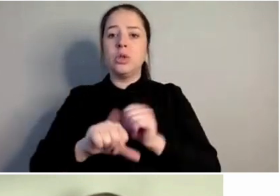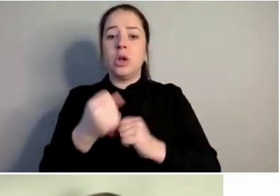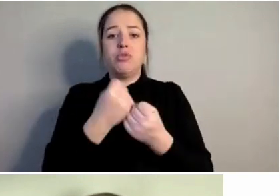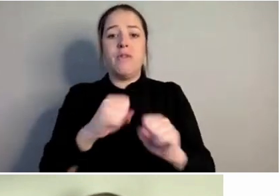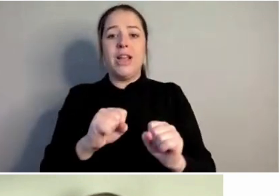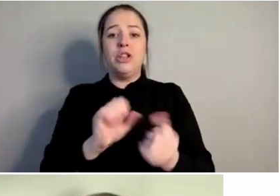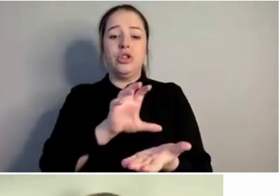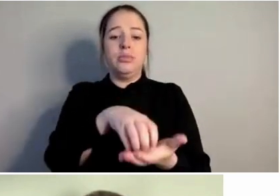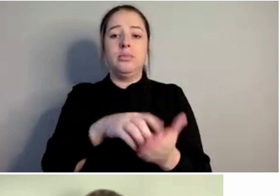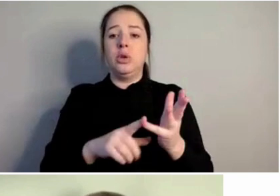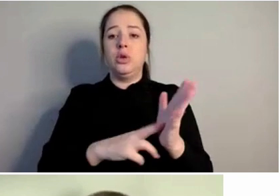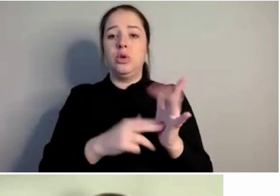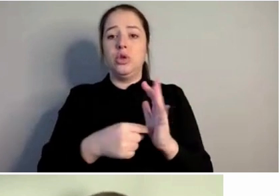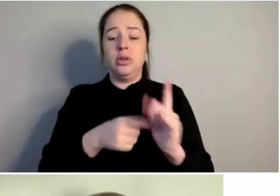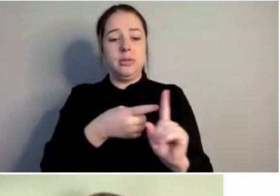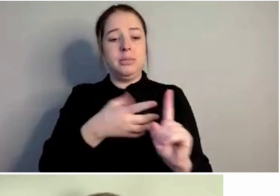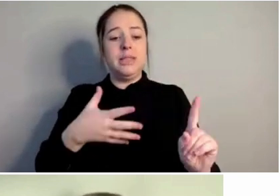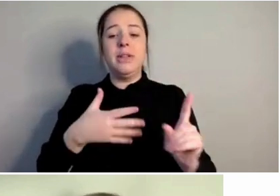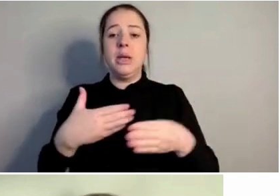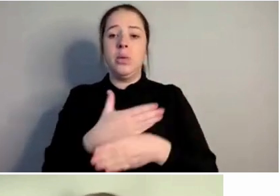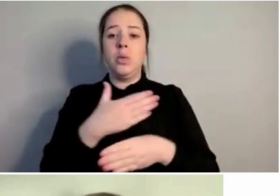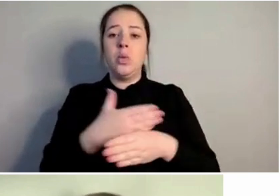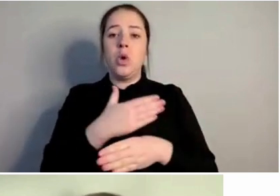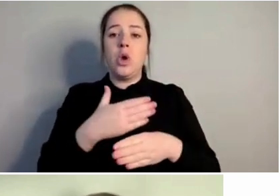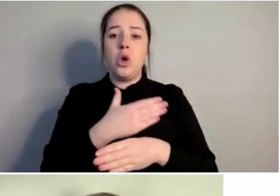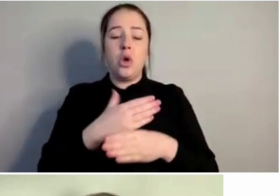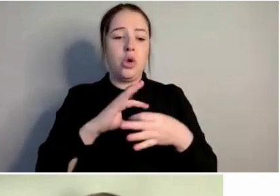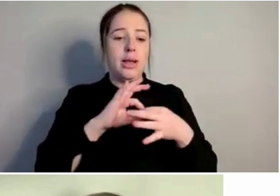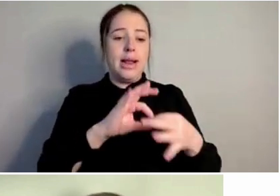that specifically does work, connecting across the service